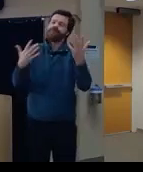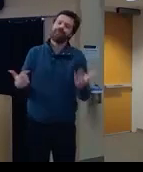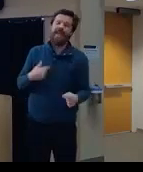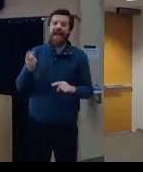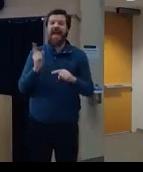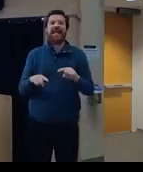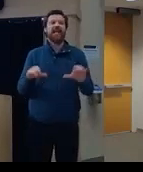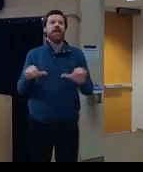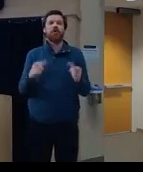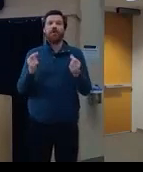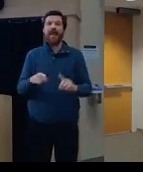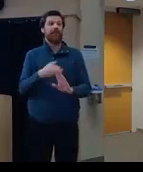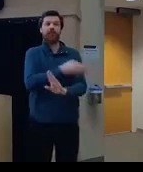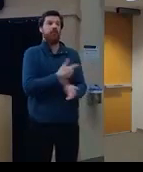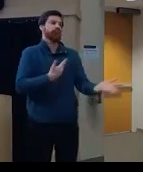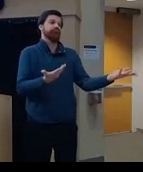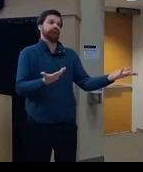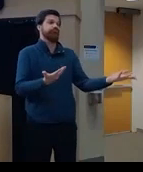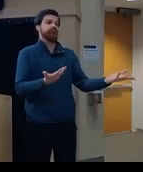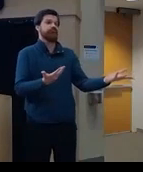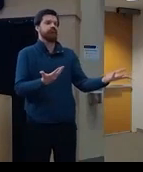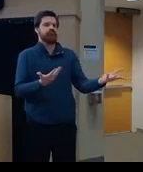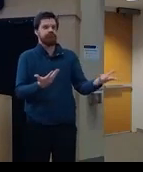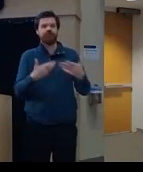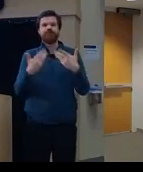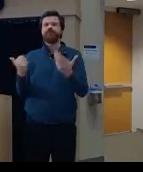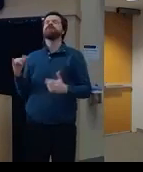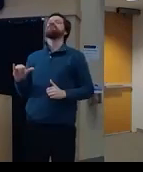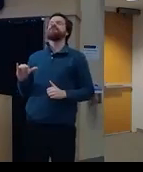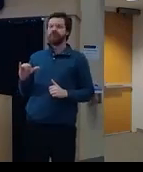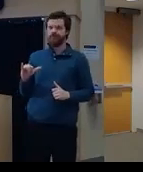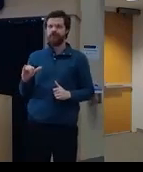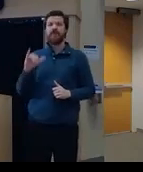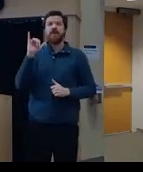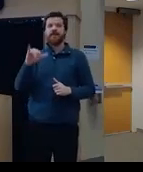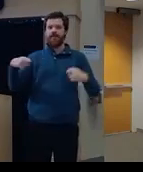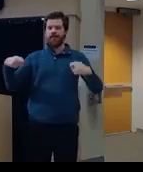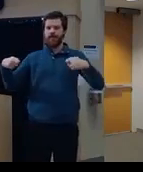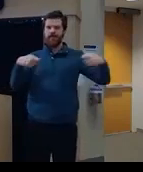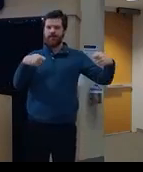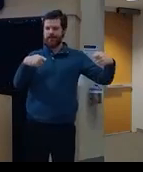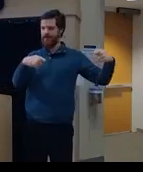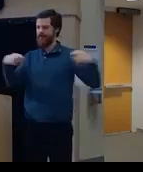about what happened then so as we're wrestling with that tension and we're trying to figure